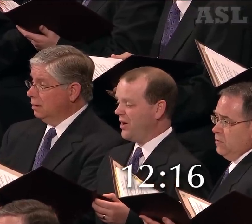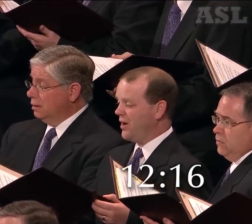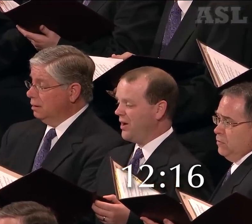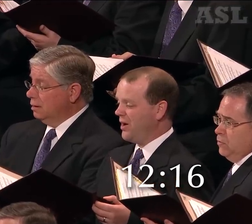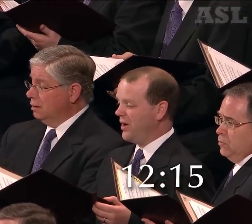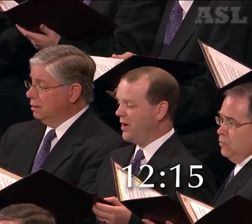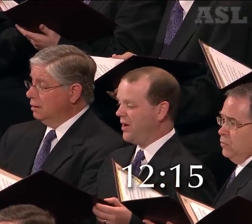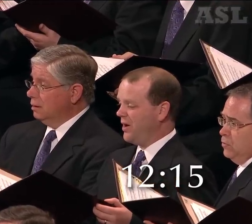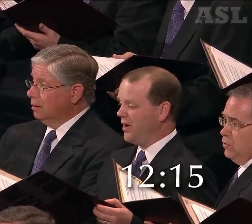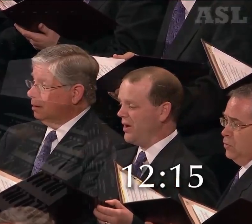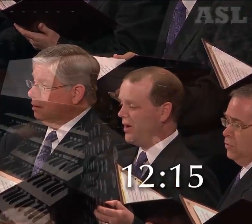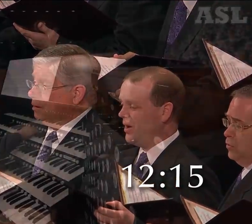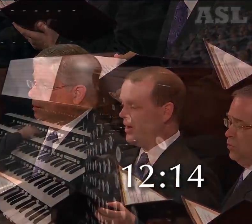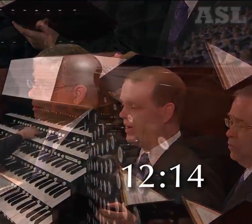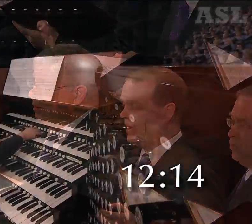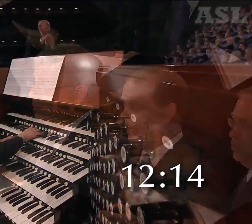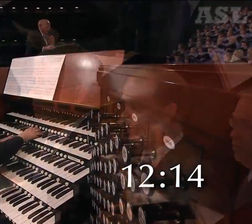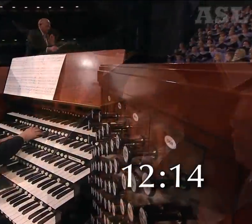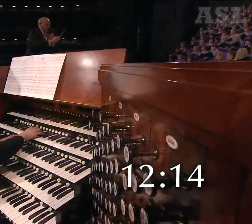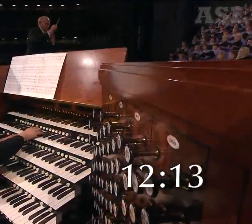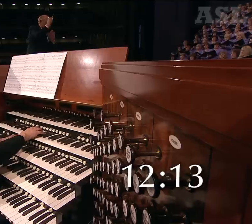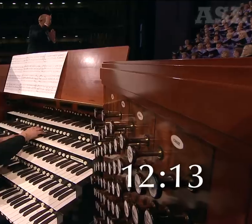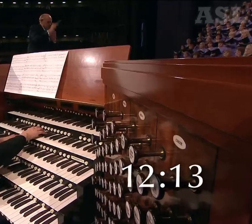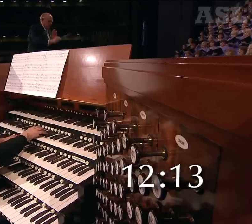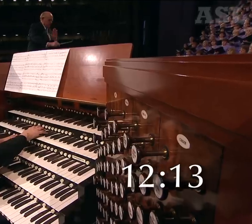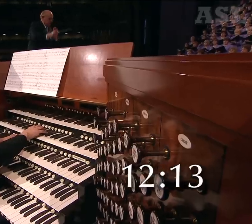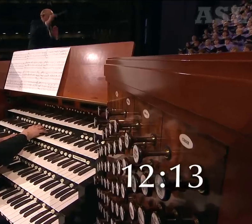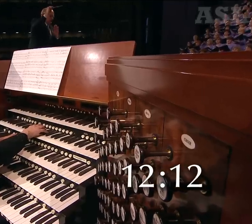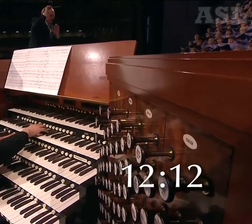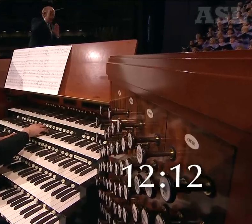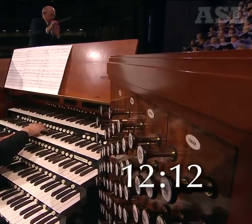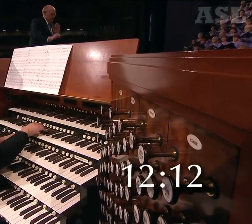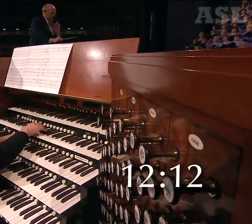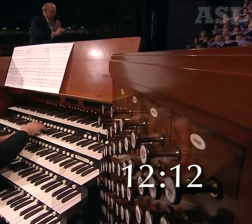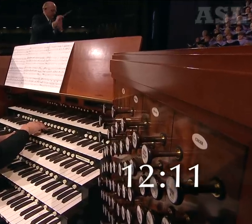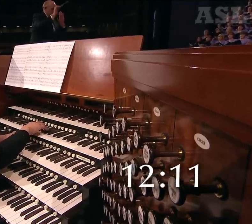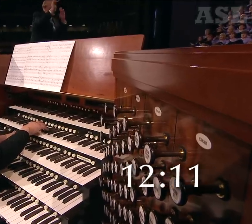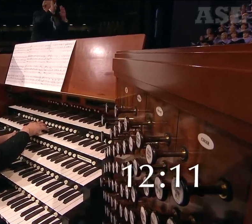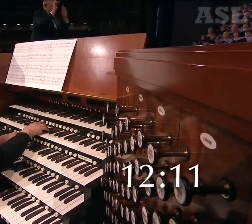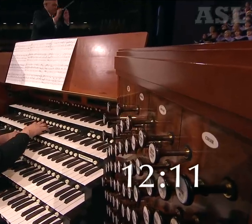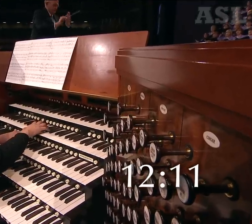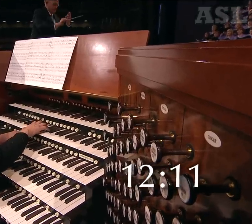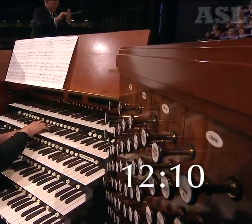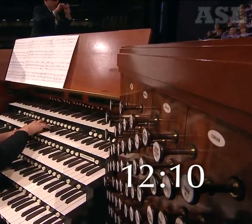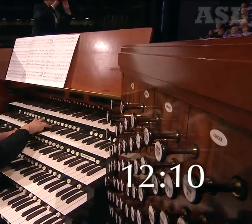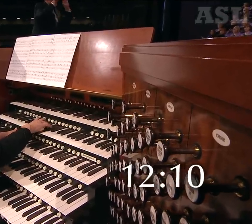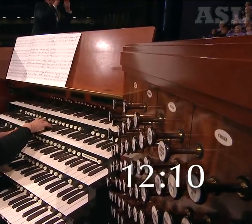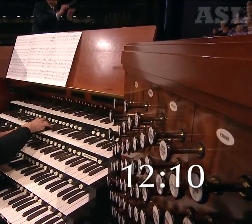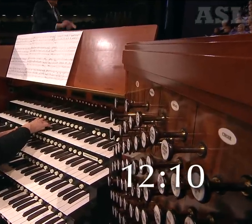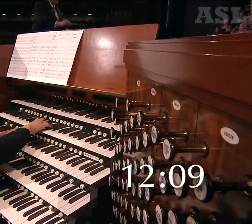THIS IS THE ENGLISH CLOSED CAPTION CHANNEL OF THE CHURCH OF JESUS CHRIST OF LATTER-DAY SAINTS.